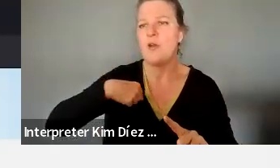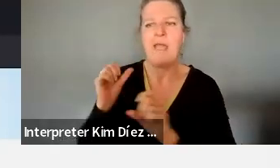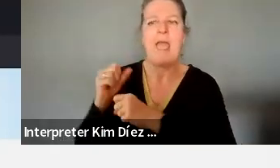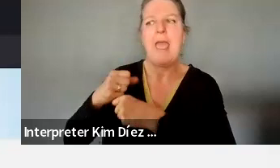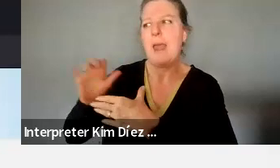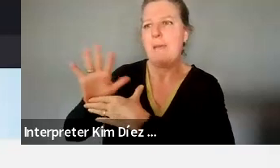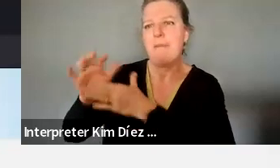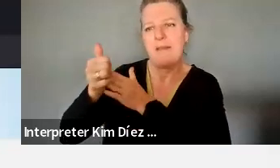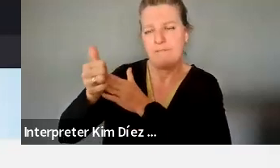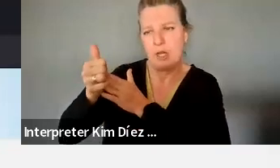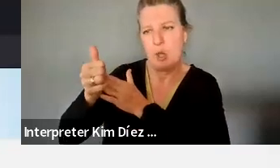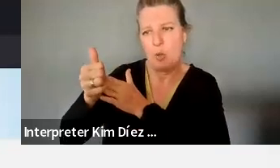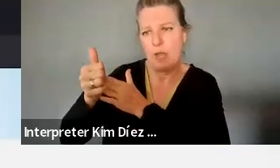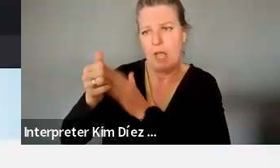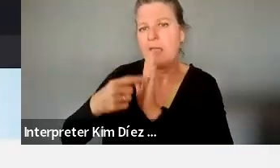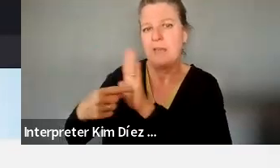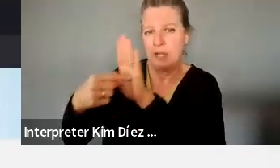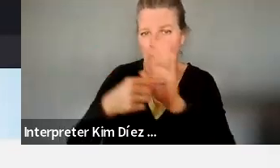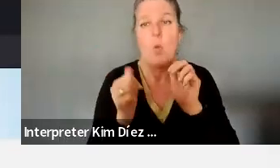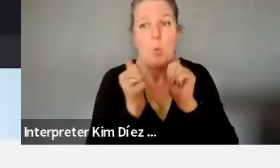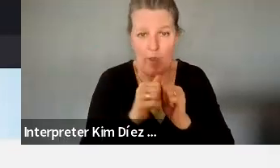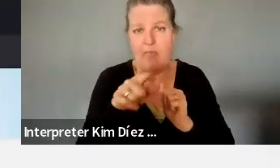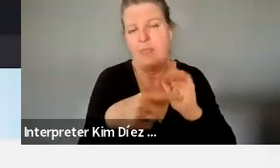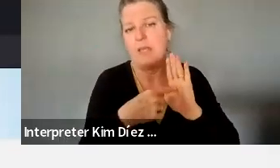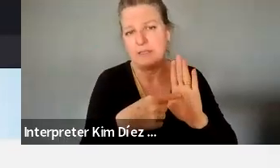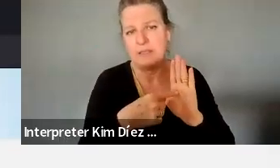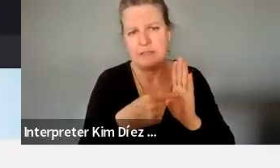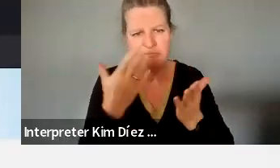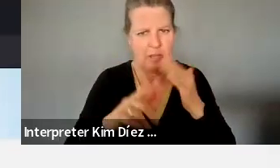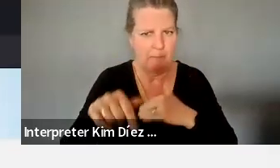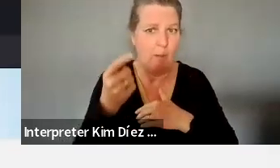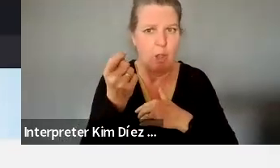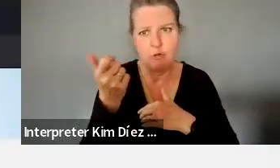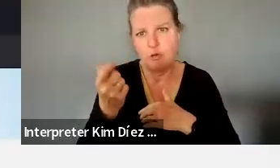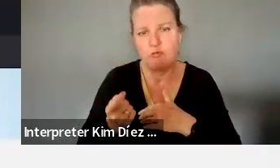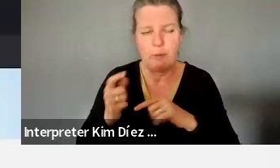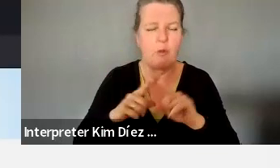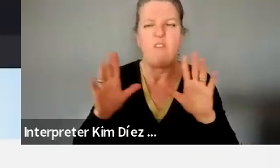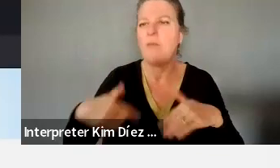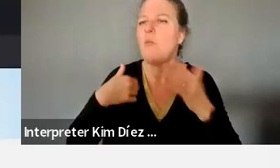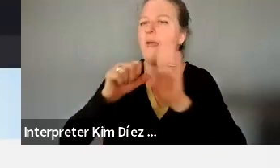to go along with this demonstration. So we should probably remove these at some point, but we have some samples here.